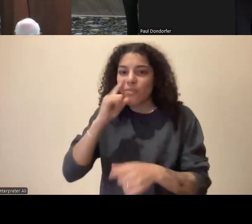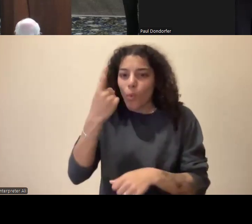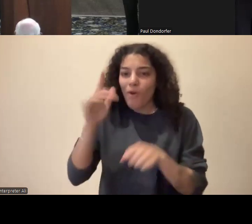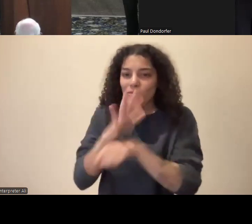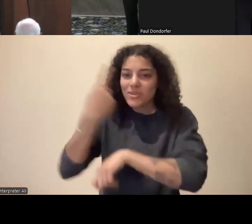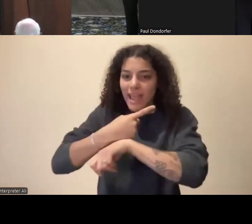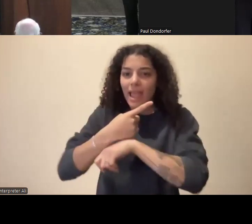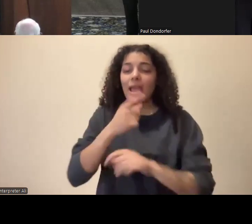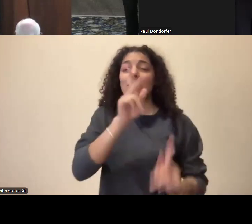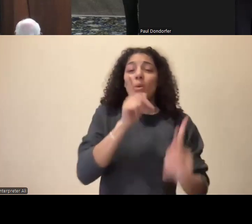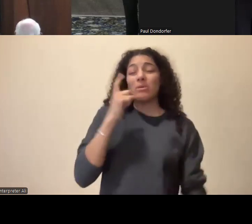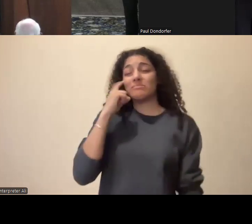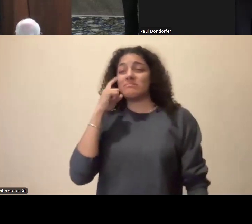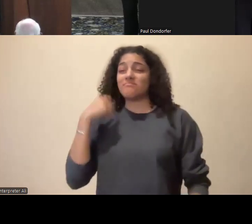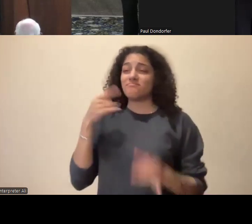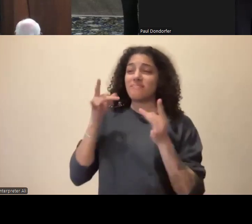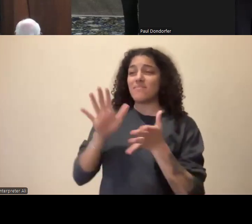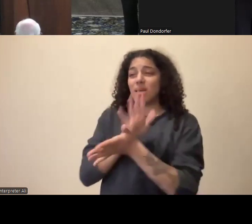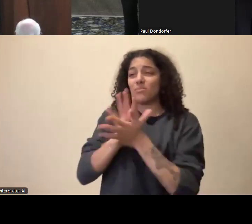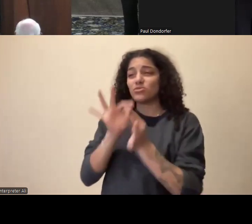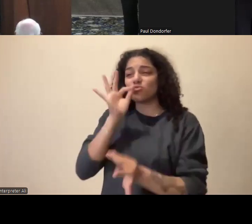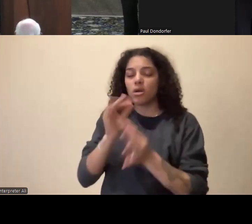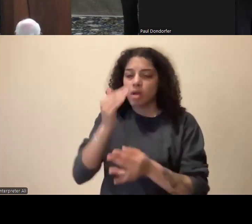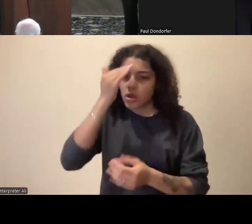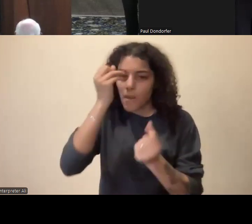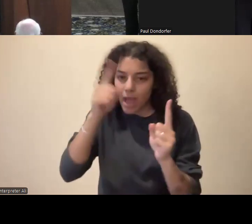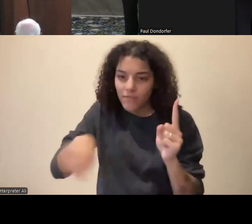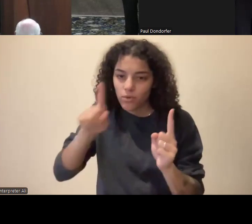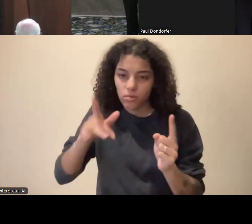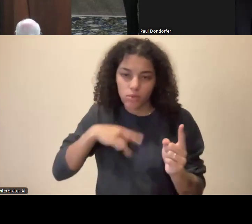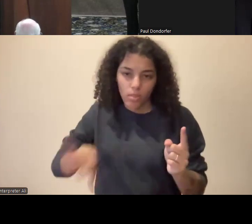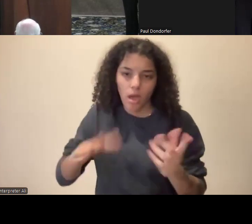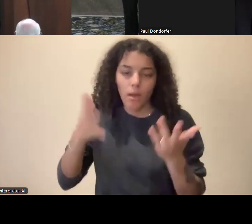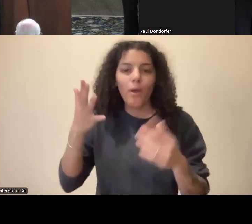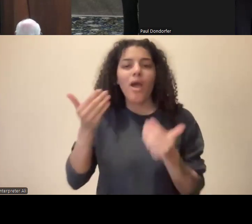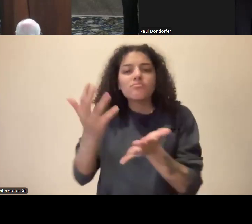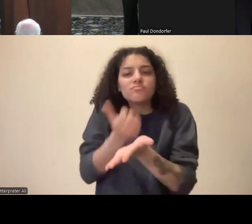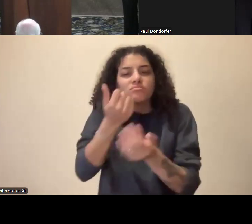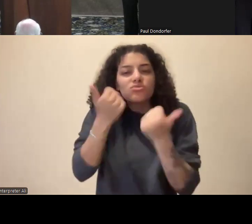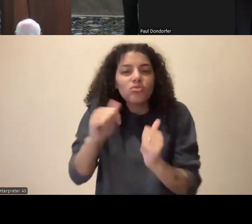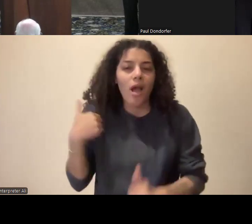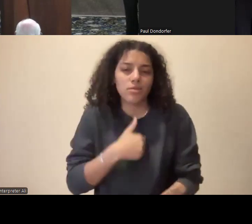paper straws I know there's a lot of you give us a try So and thank you so so much